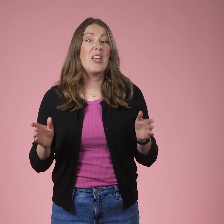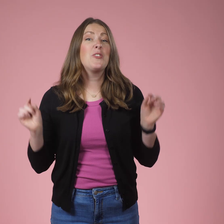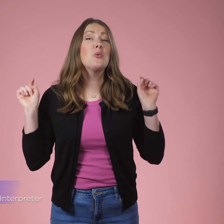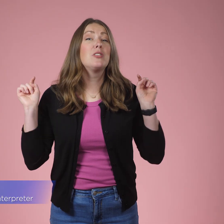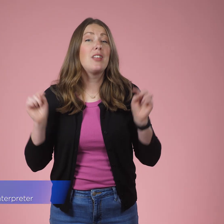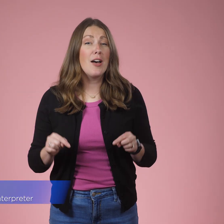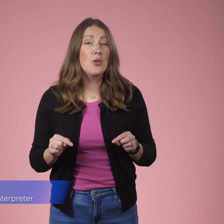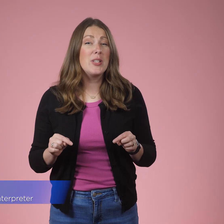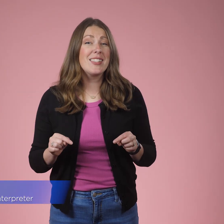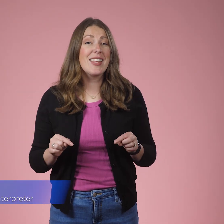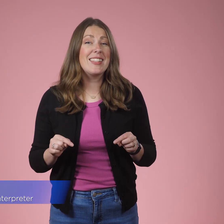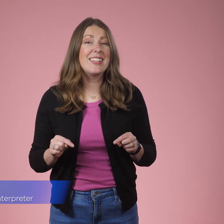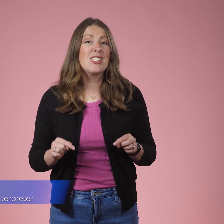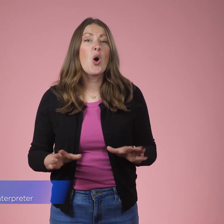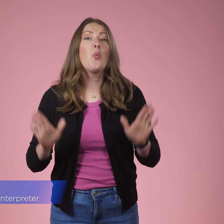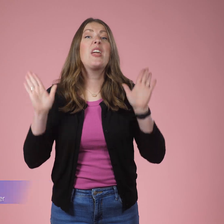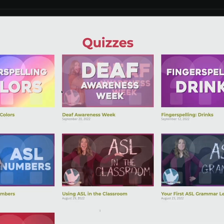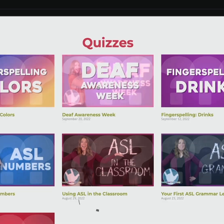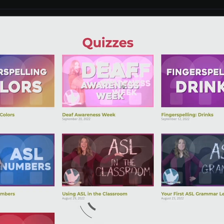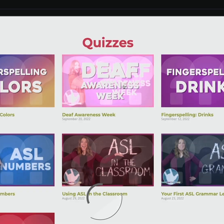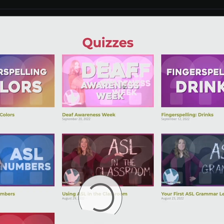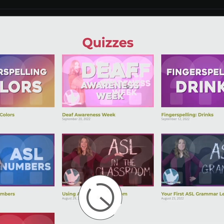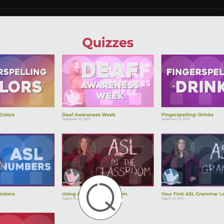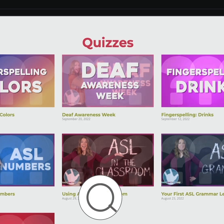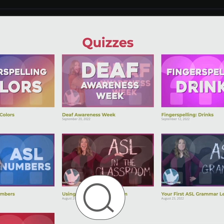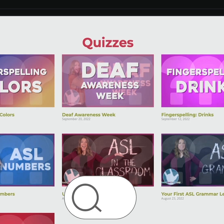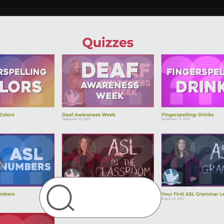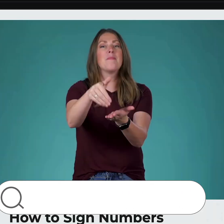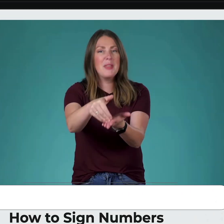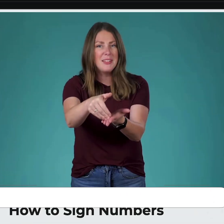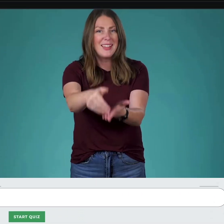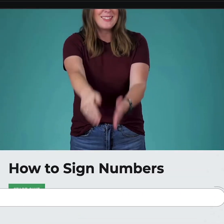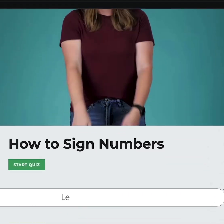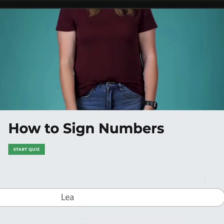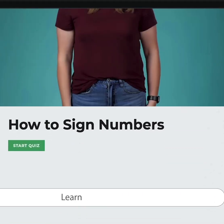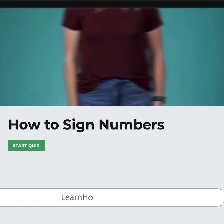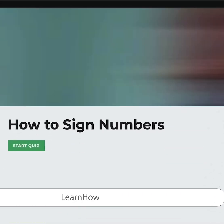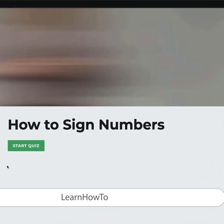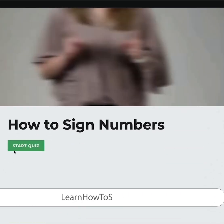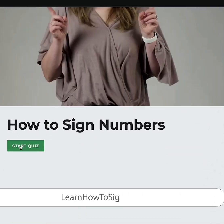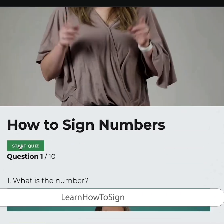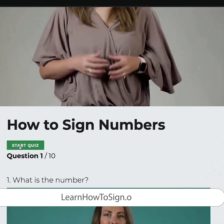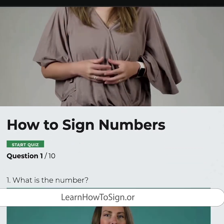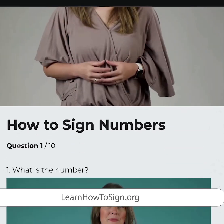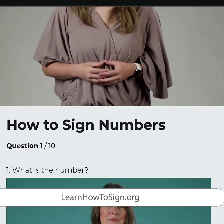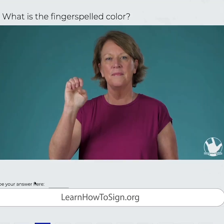If you love quizzes like this, we have tons on our Learn How to Sign Accelerated Program,